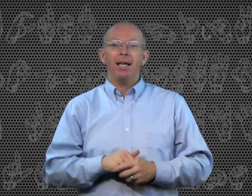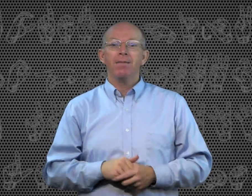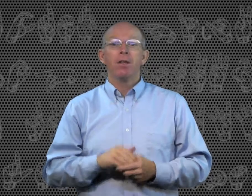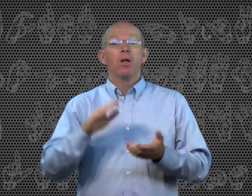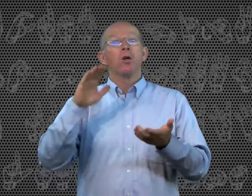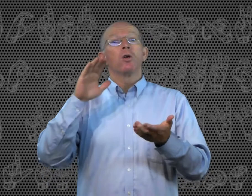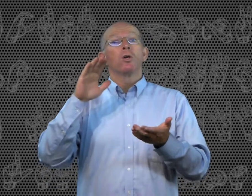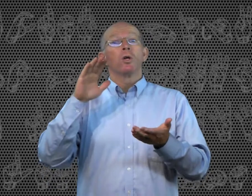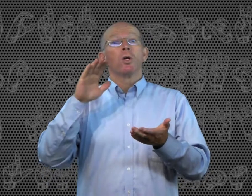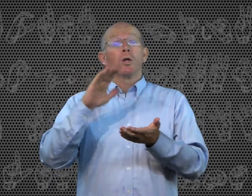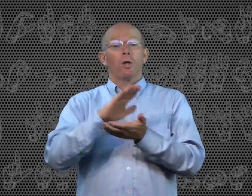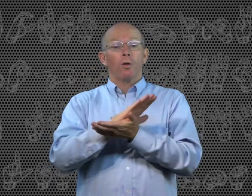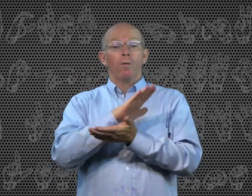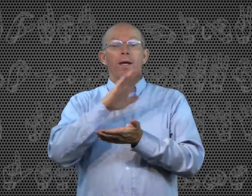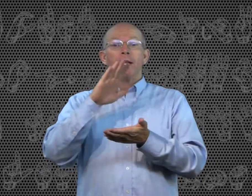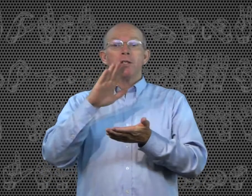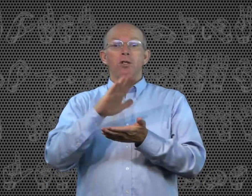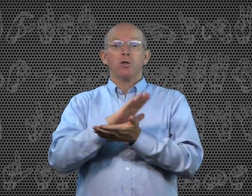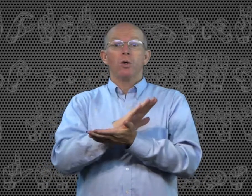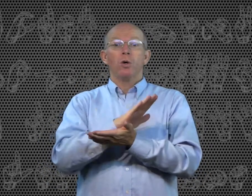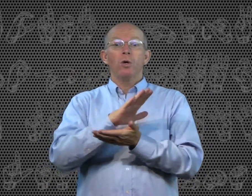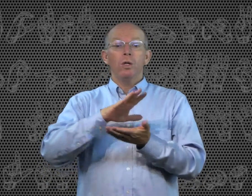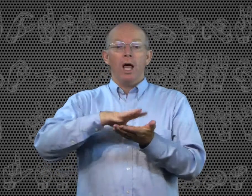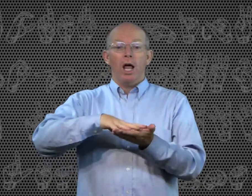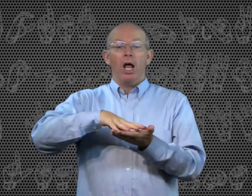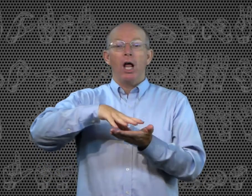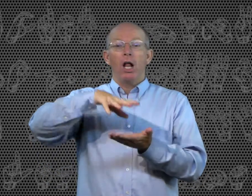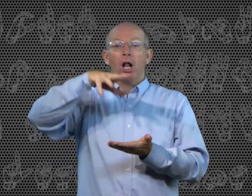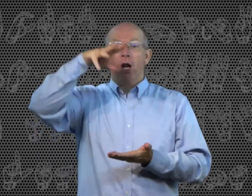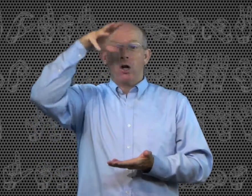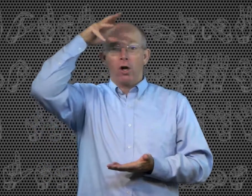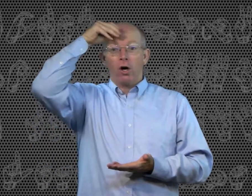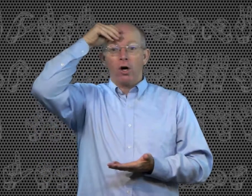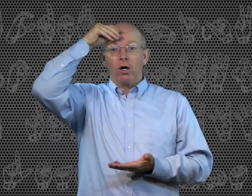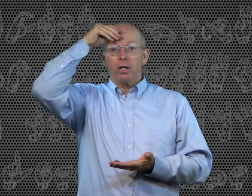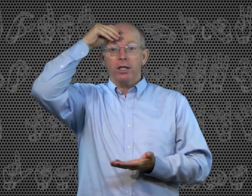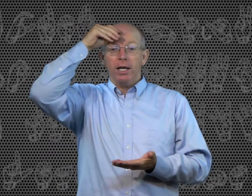We will go through them again. SCHOOL LEARN